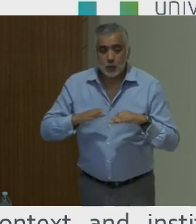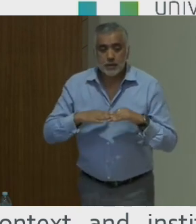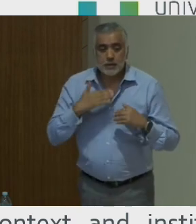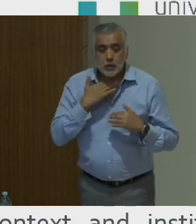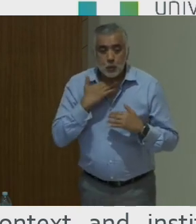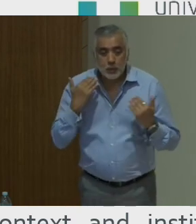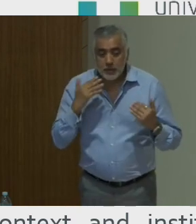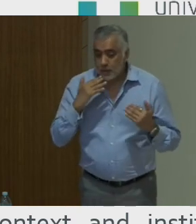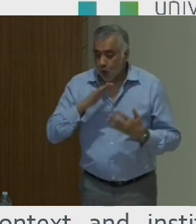forms of abuse.